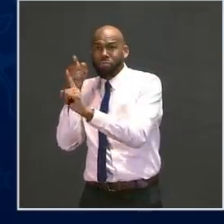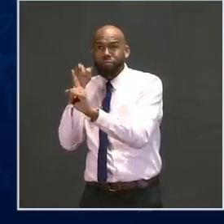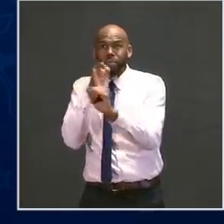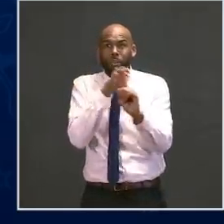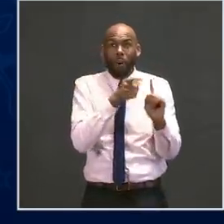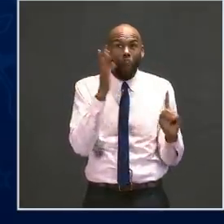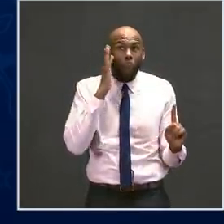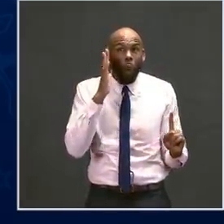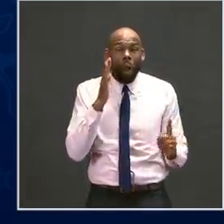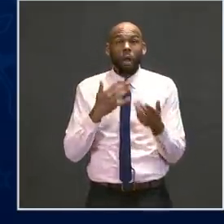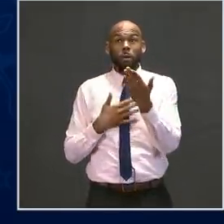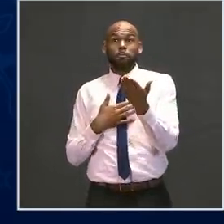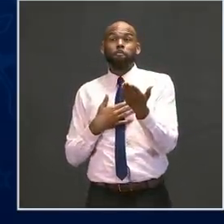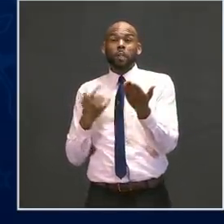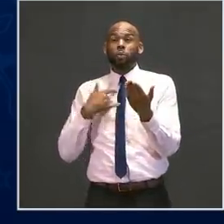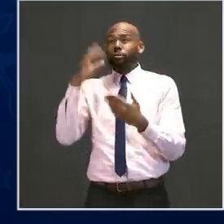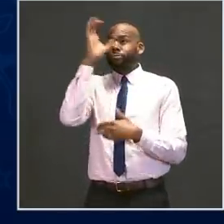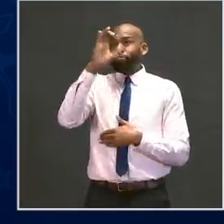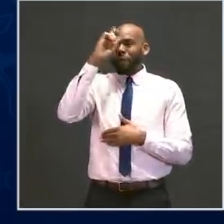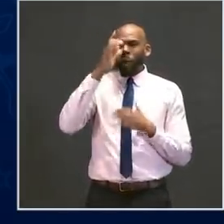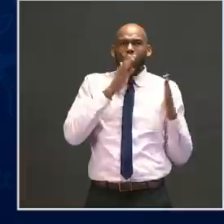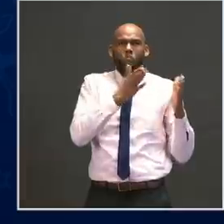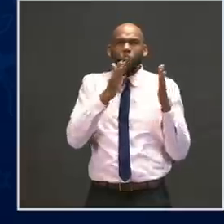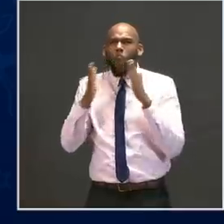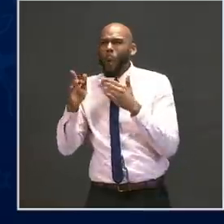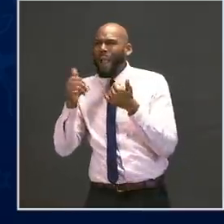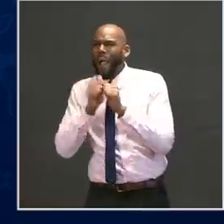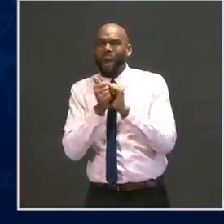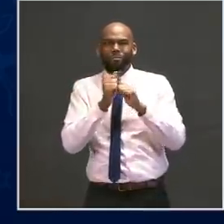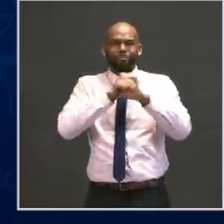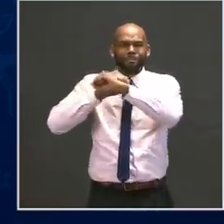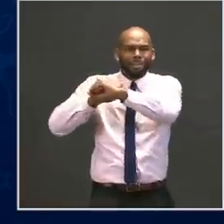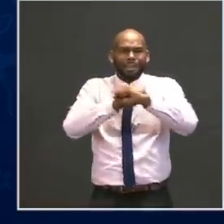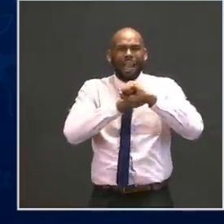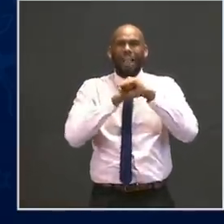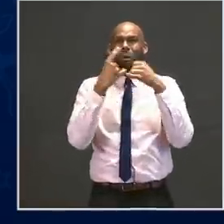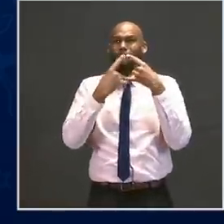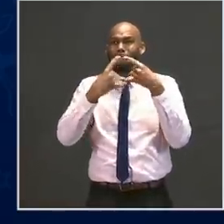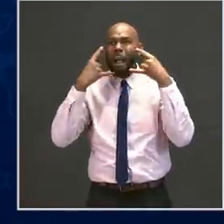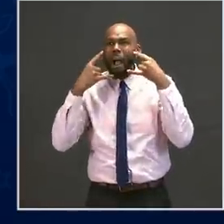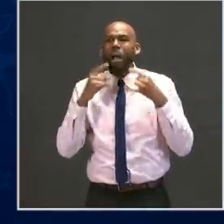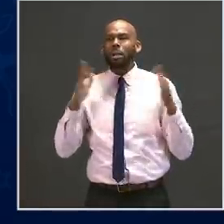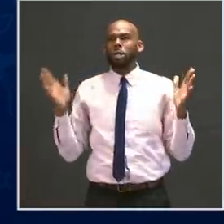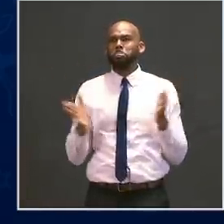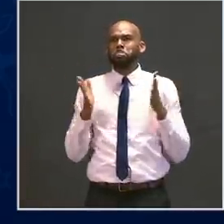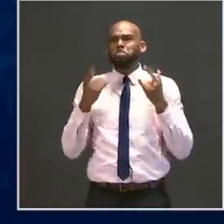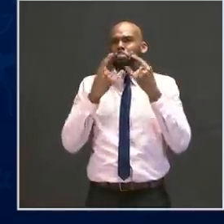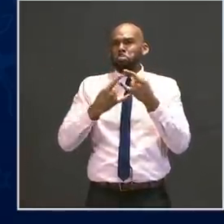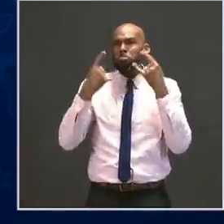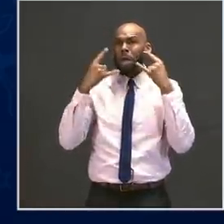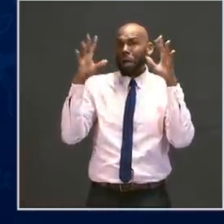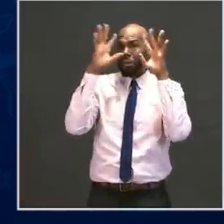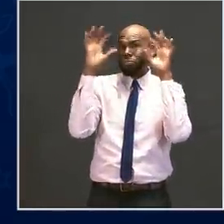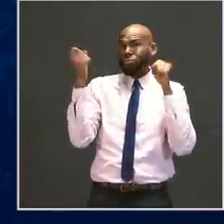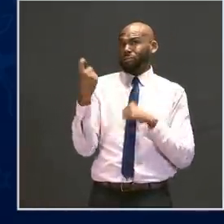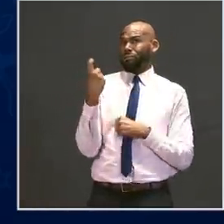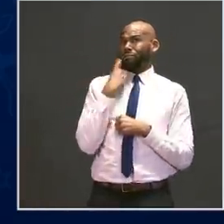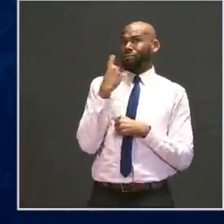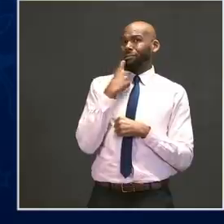for ways to keep the American people safe. And masking -- encouraging people to mask up, as the President did during his time at --